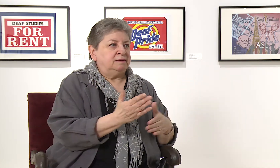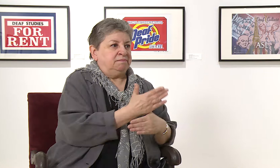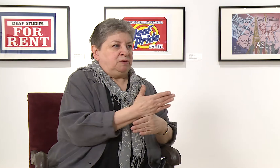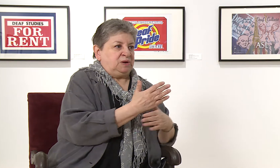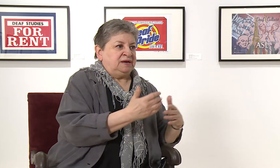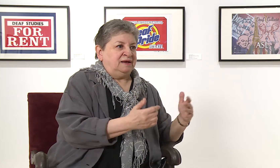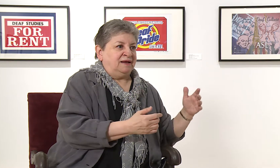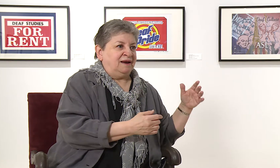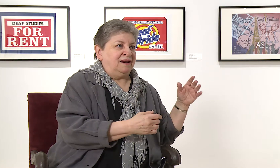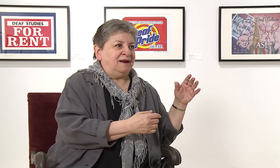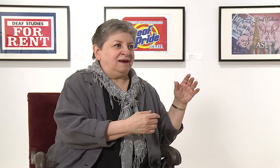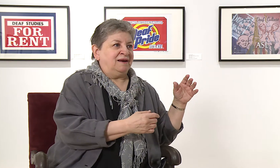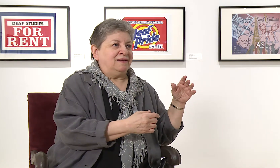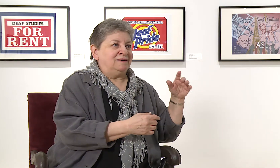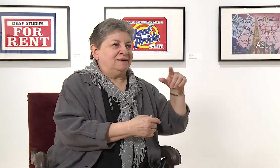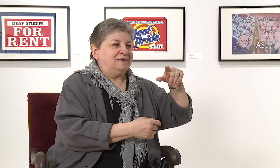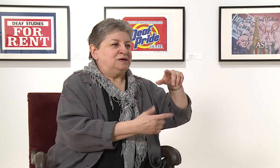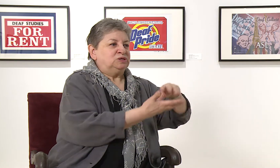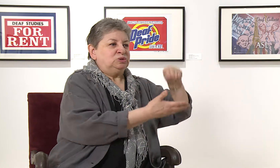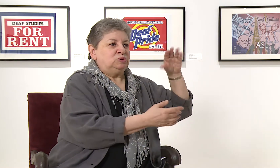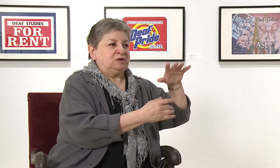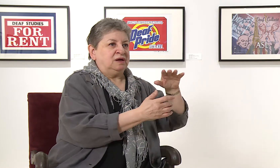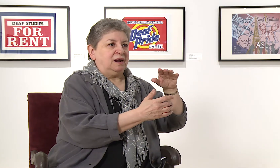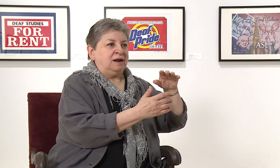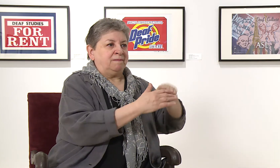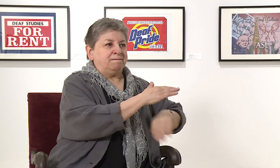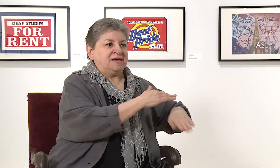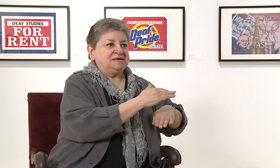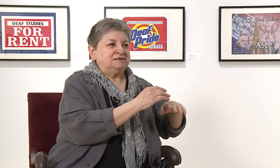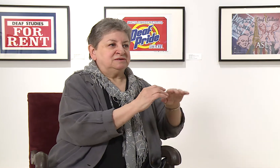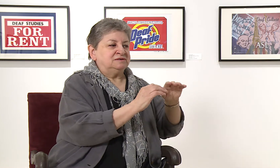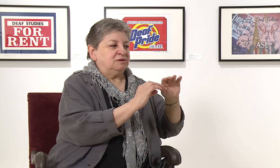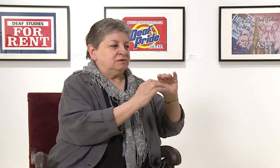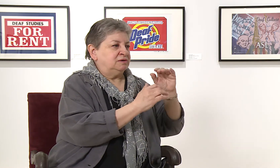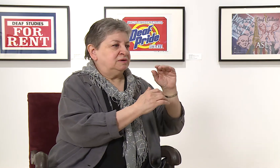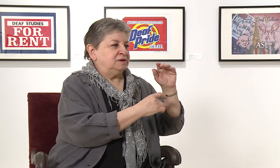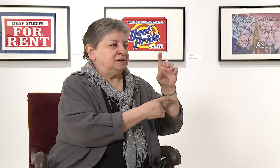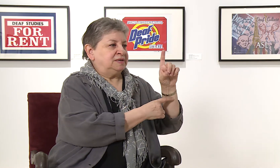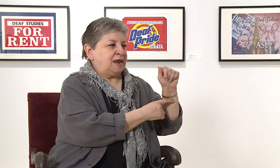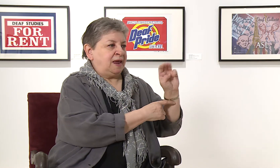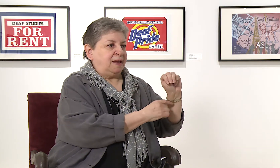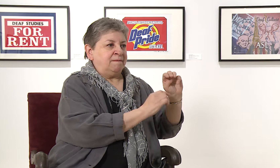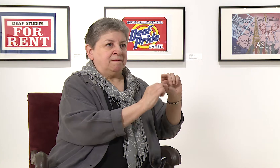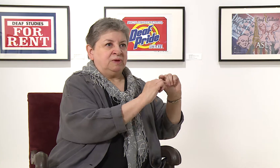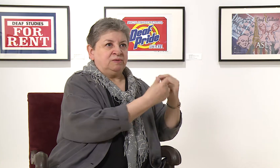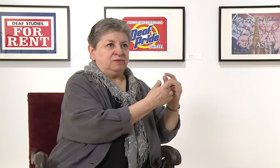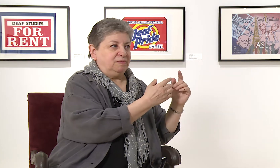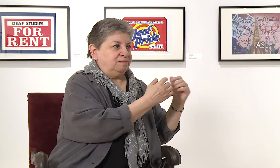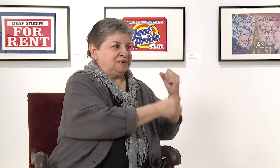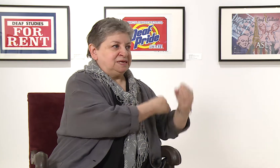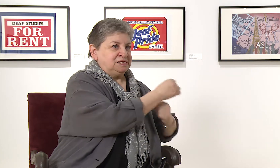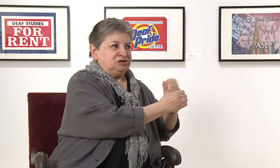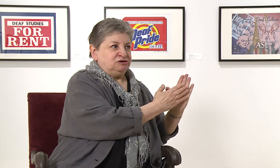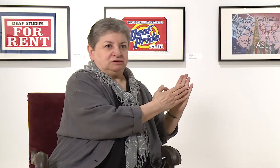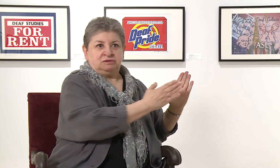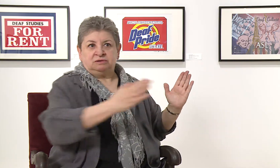and we made so much progress, starting with the student-based Deaf Art Movement